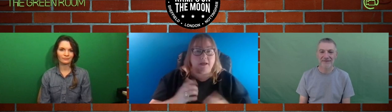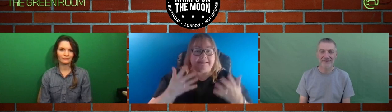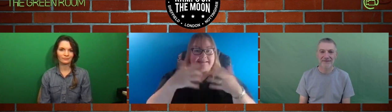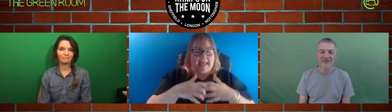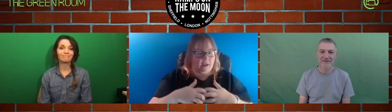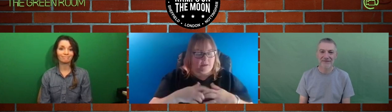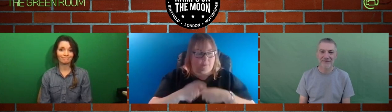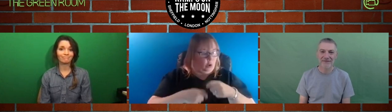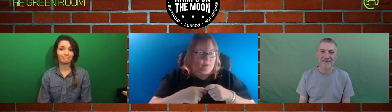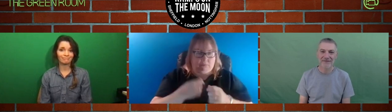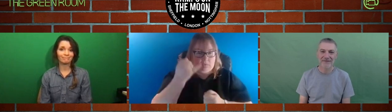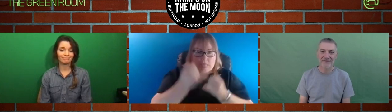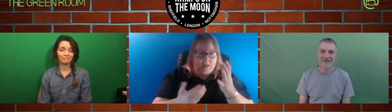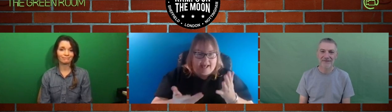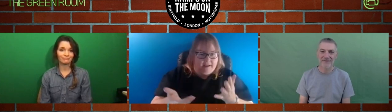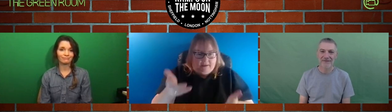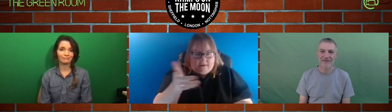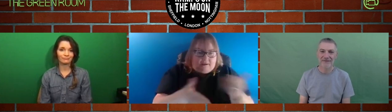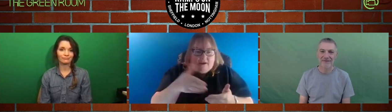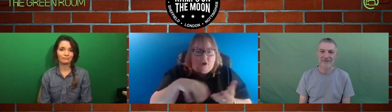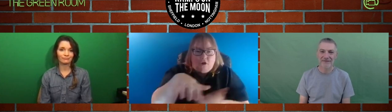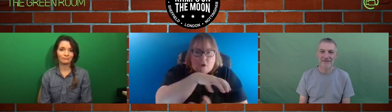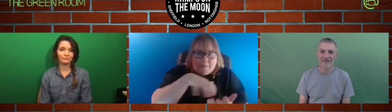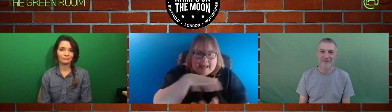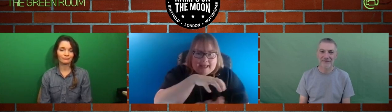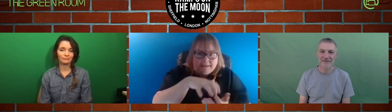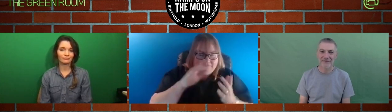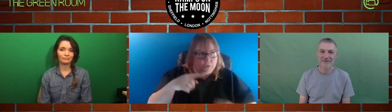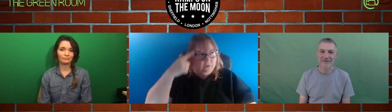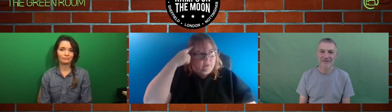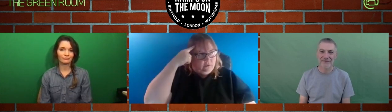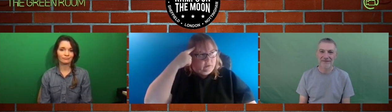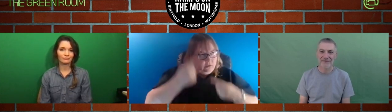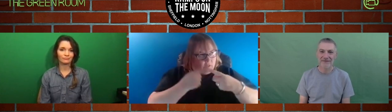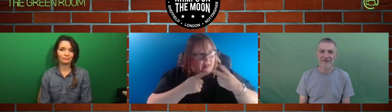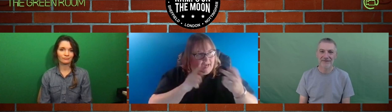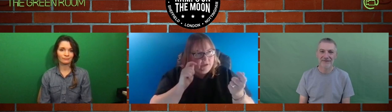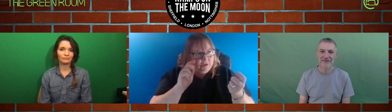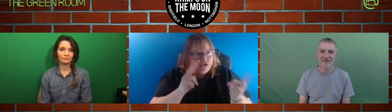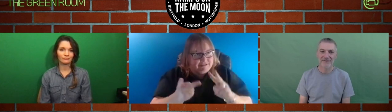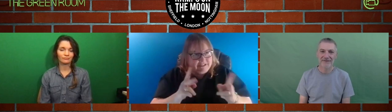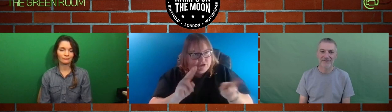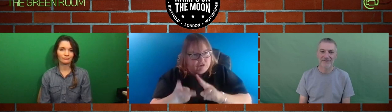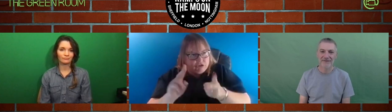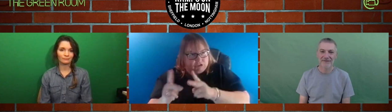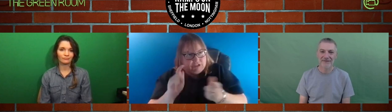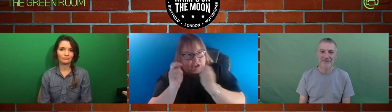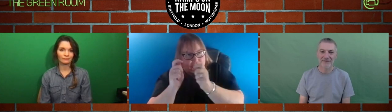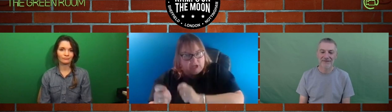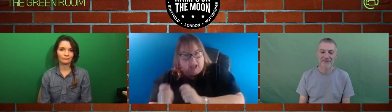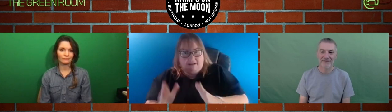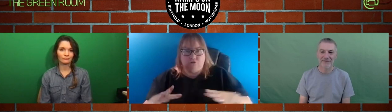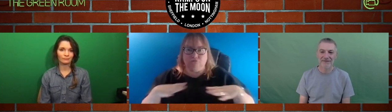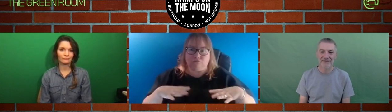many more of those changes, which you just got to be prepared for and ready for. How did you find tech Rebekah? What